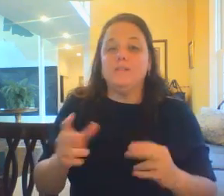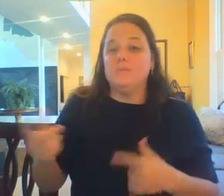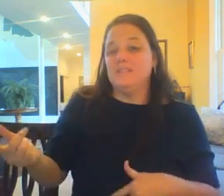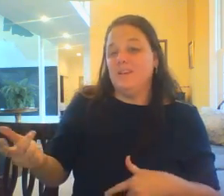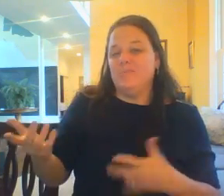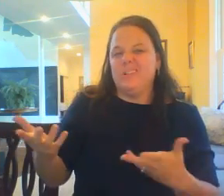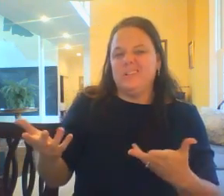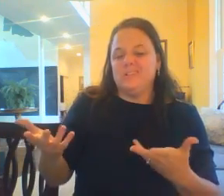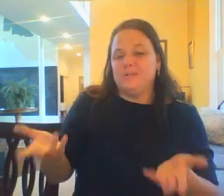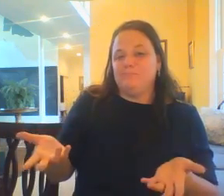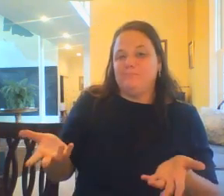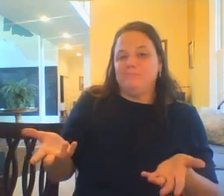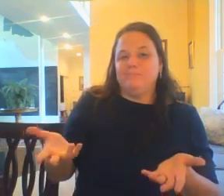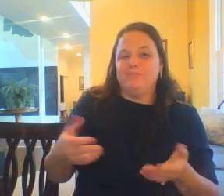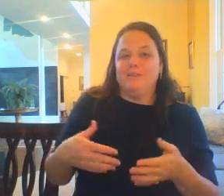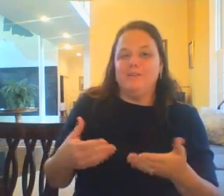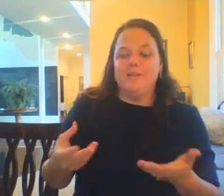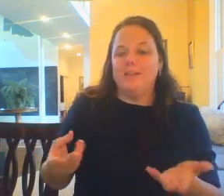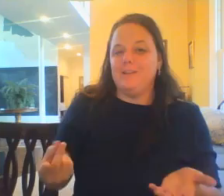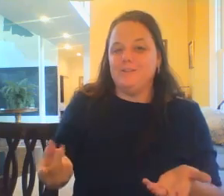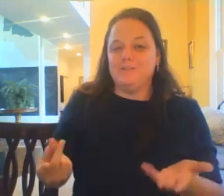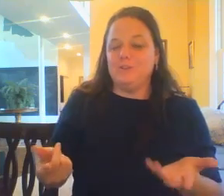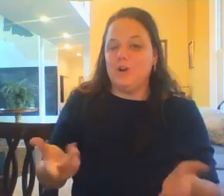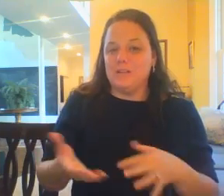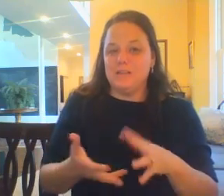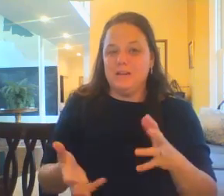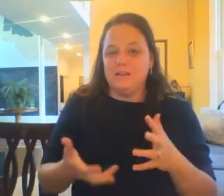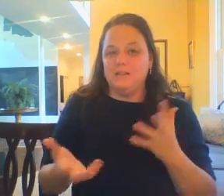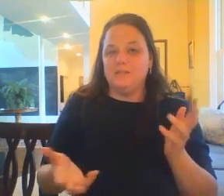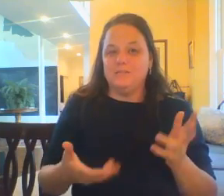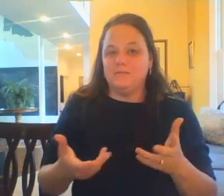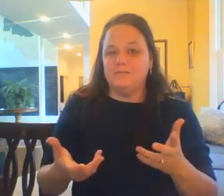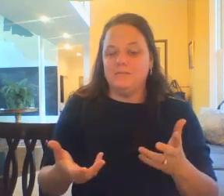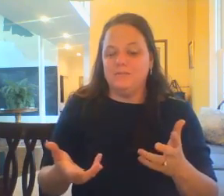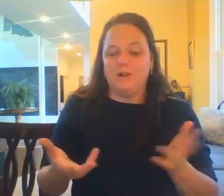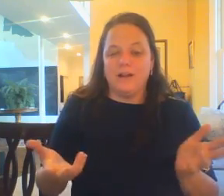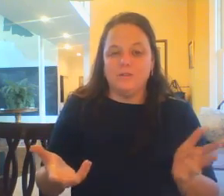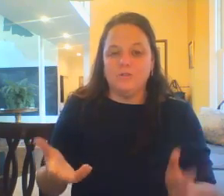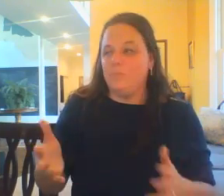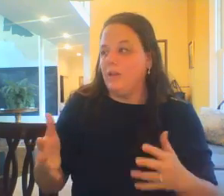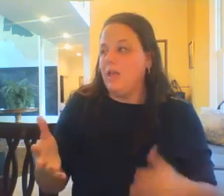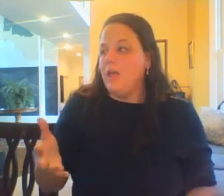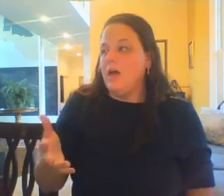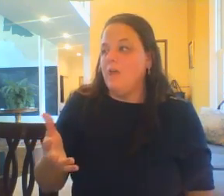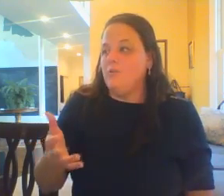someone's dumb like they're just your